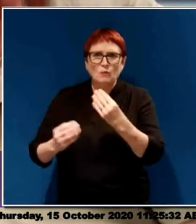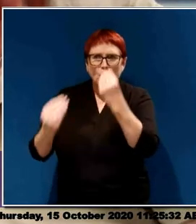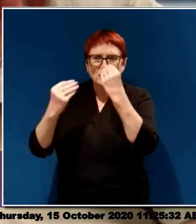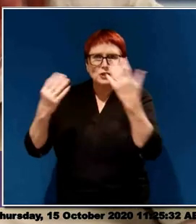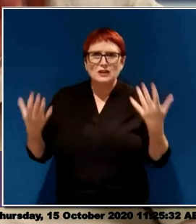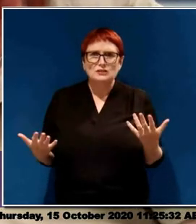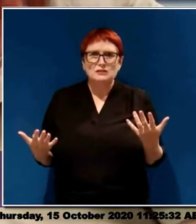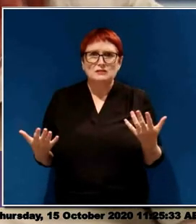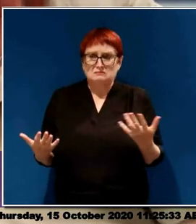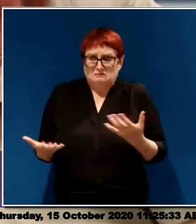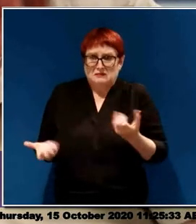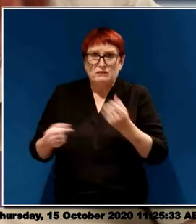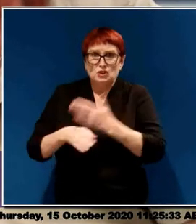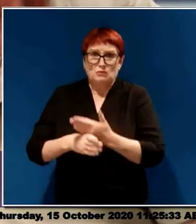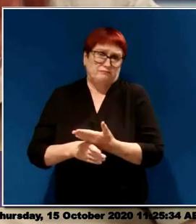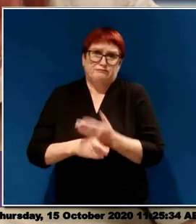And I think as a dad that's hard.